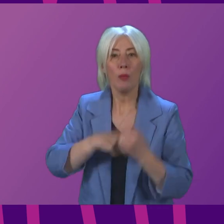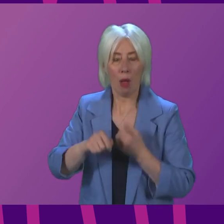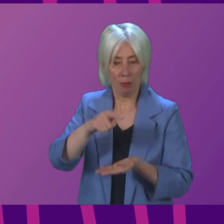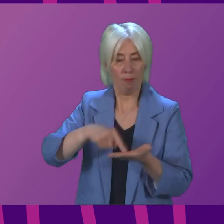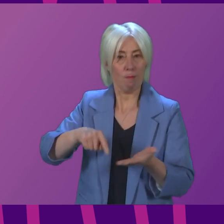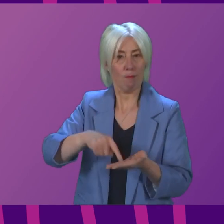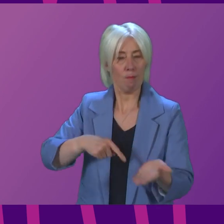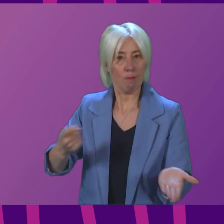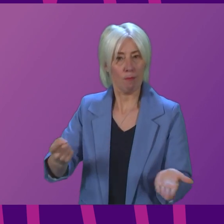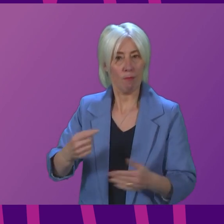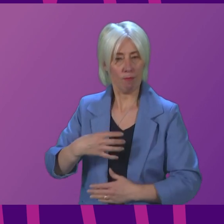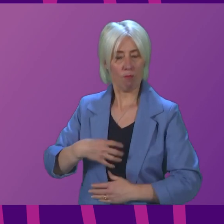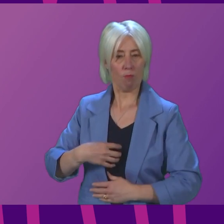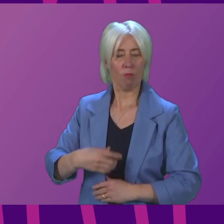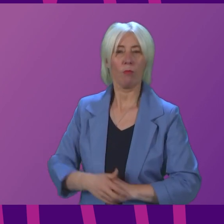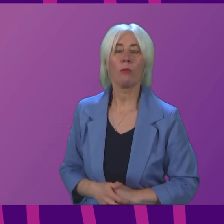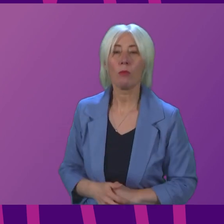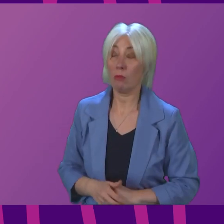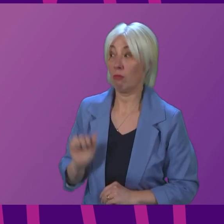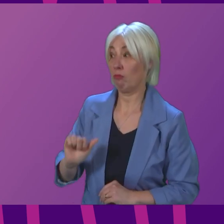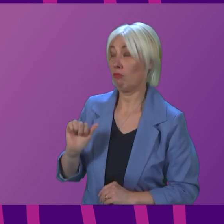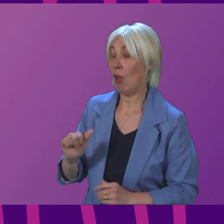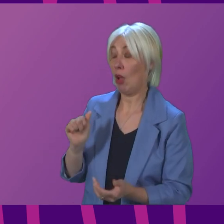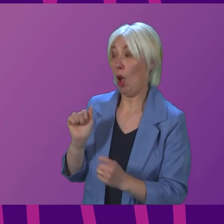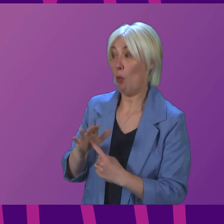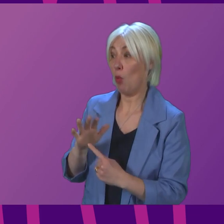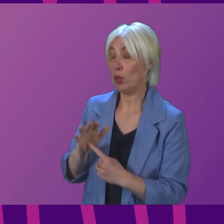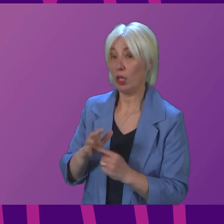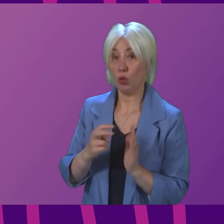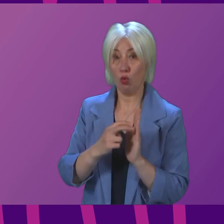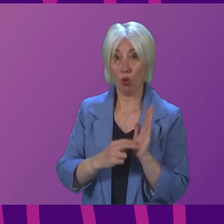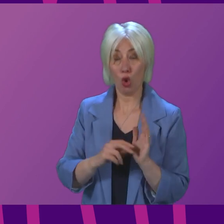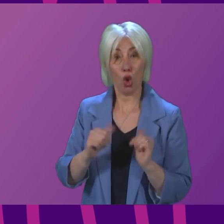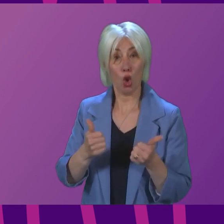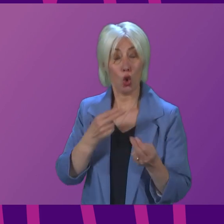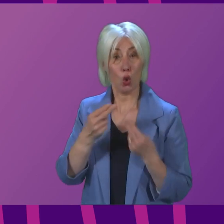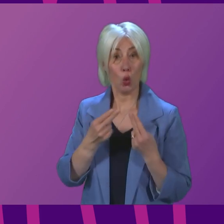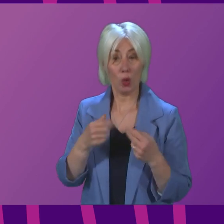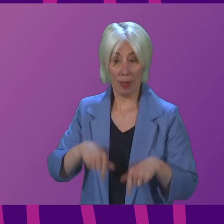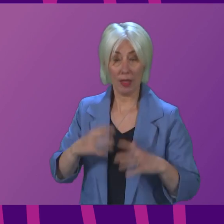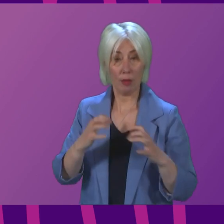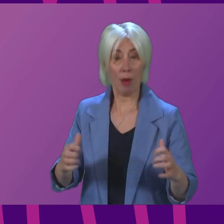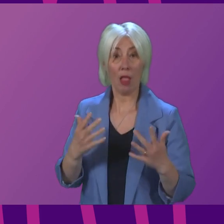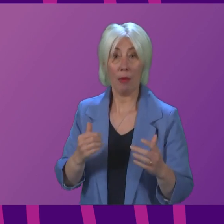It is important to record the good news that the Parliament now has a record number of